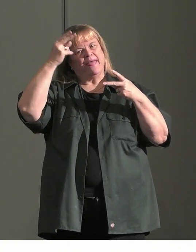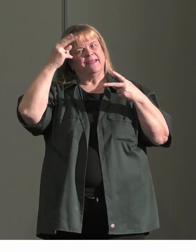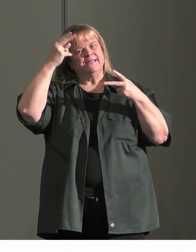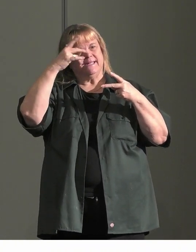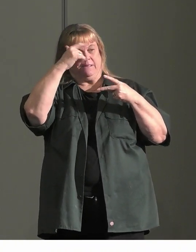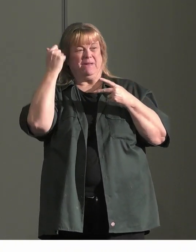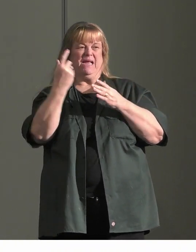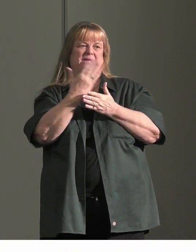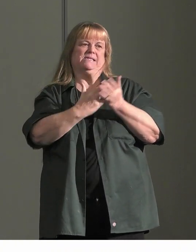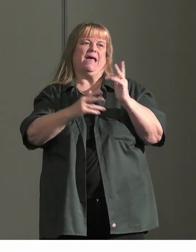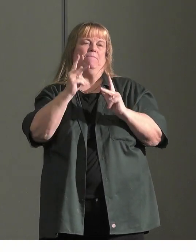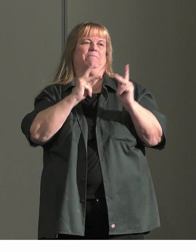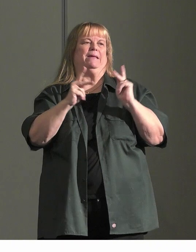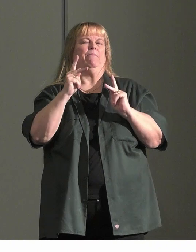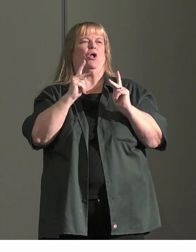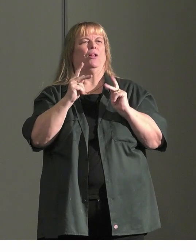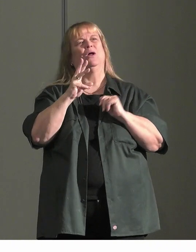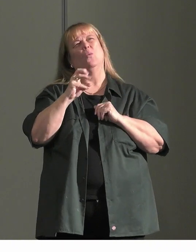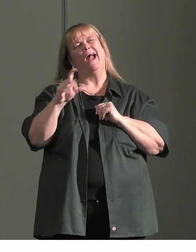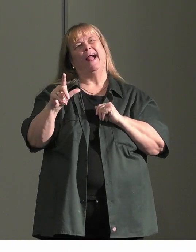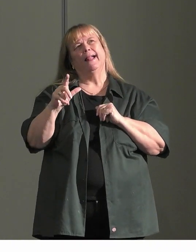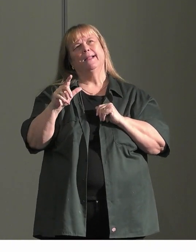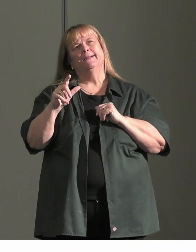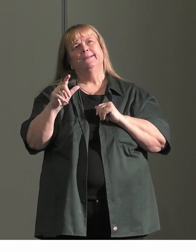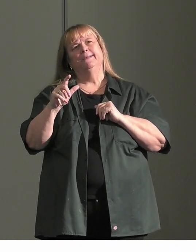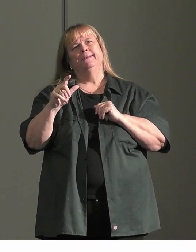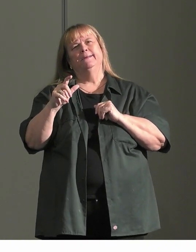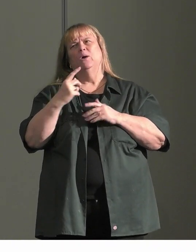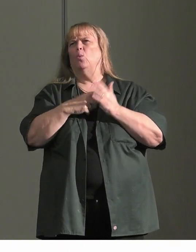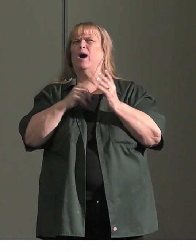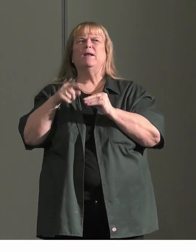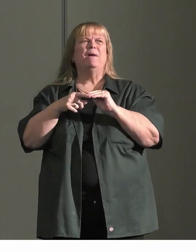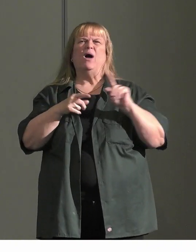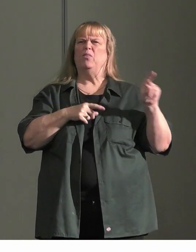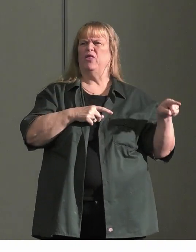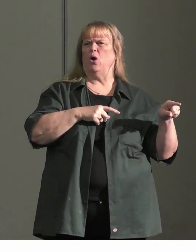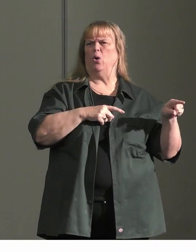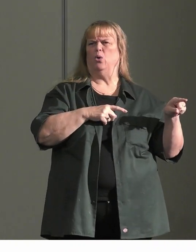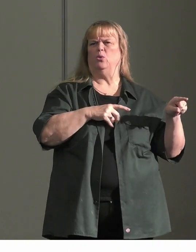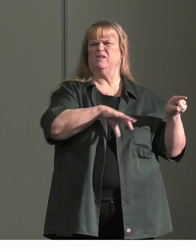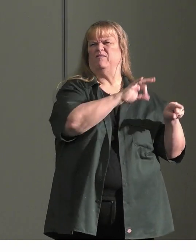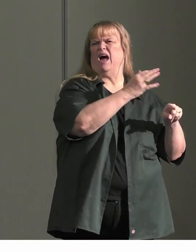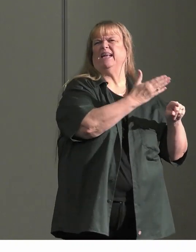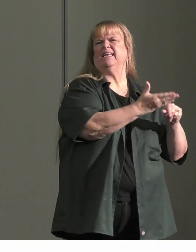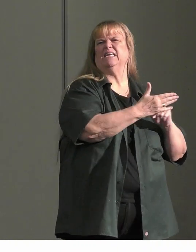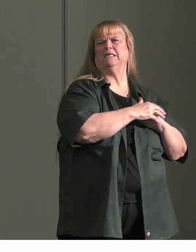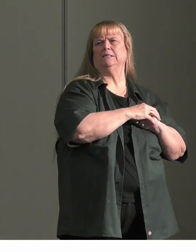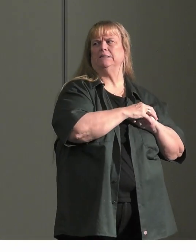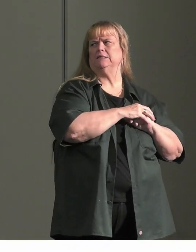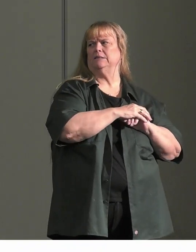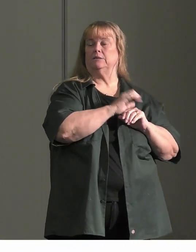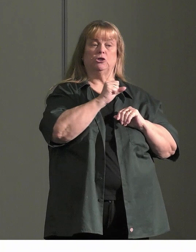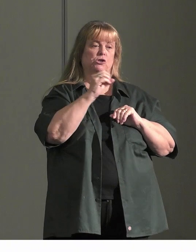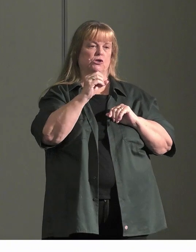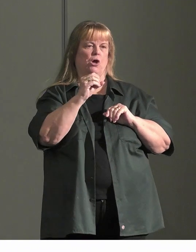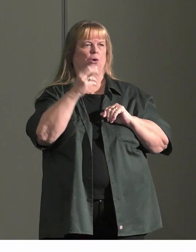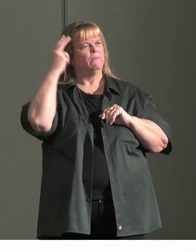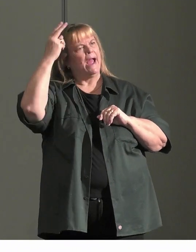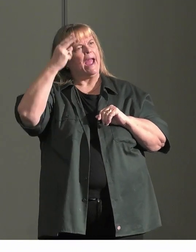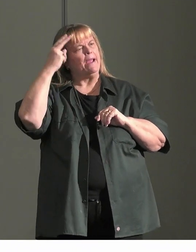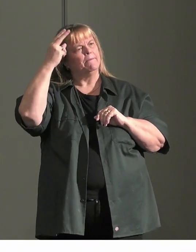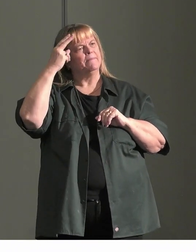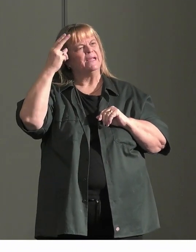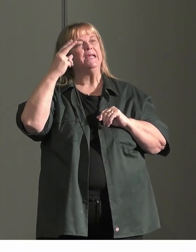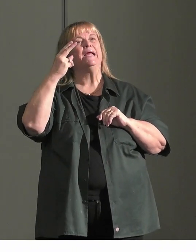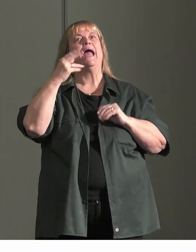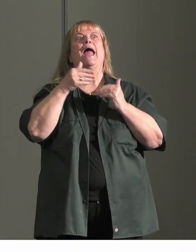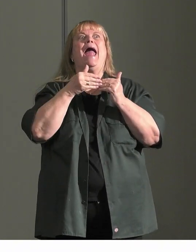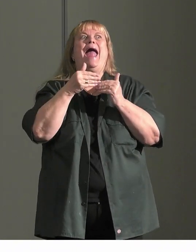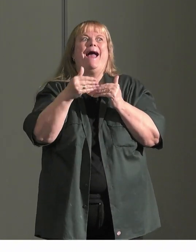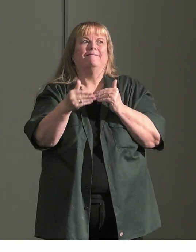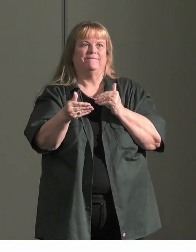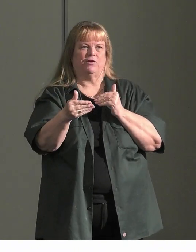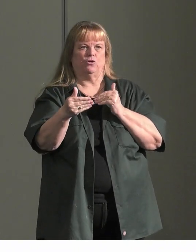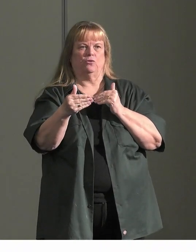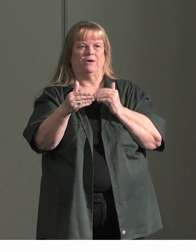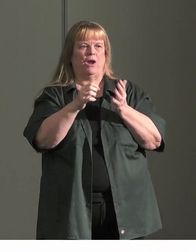some folks go, well, what about the usability findings? We hypothesis even after removing